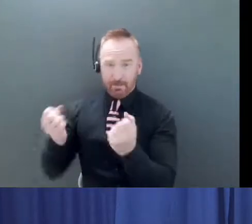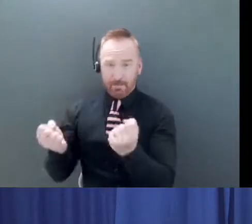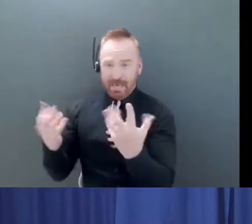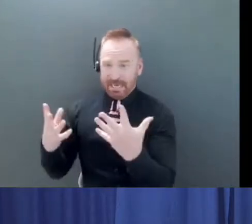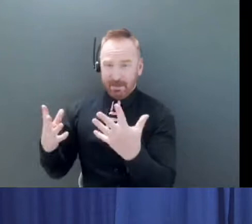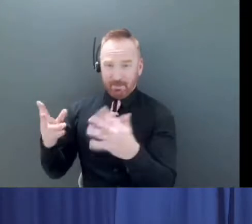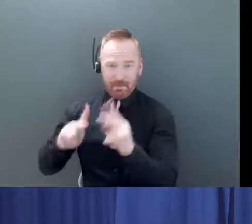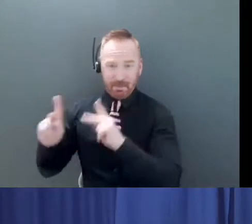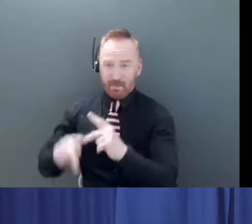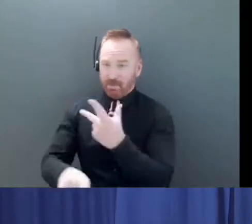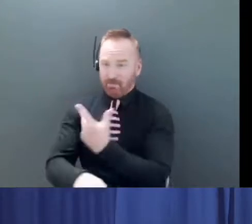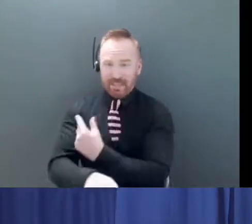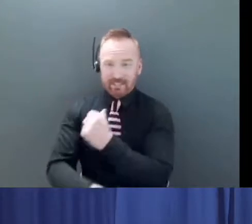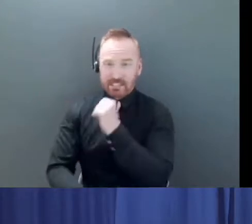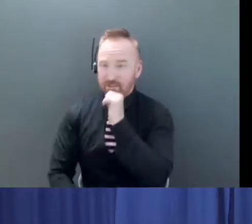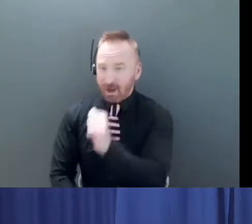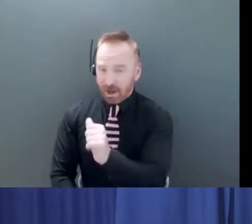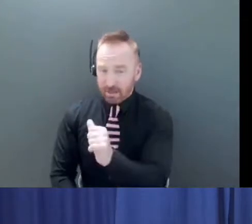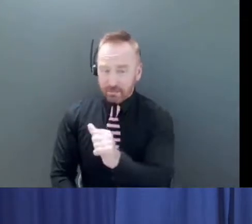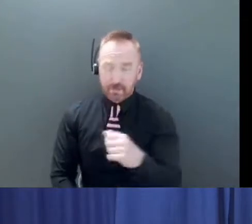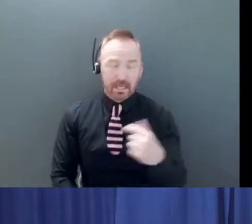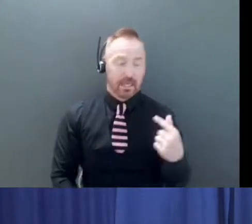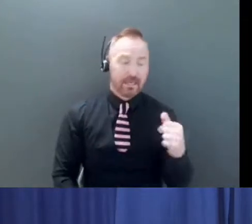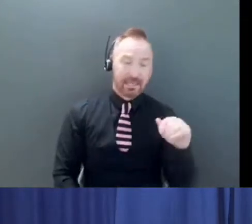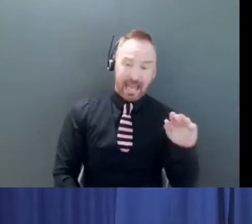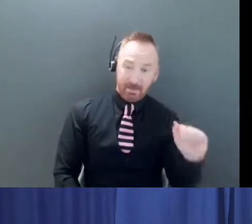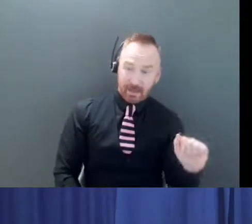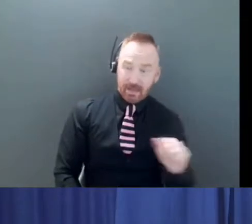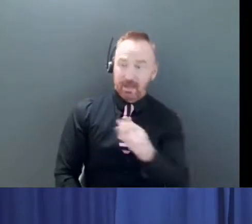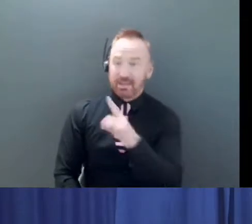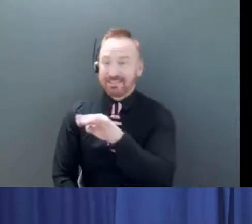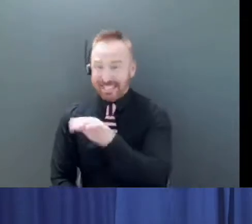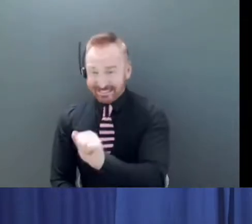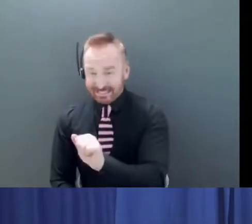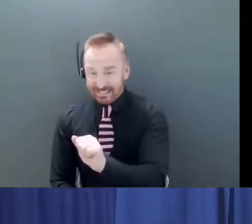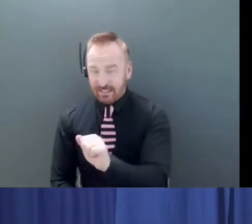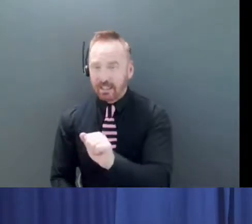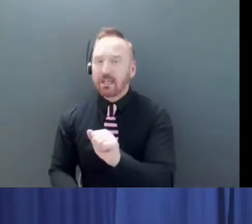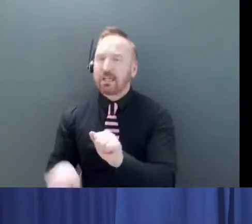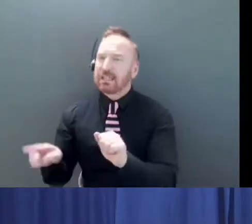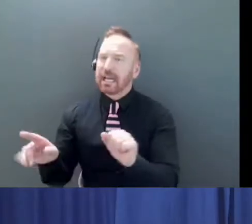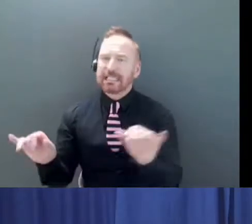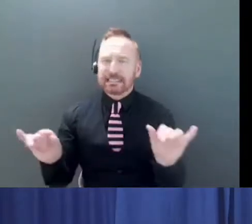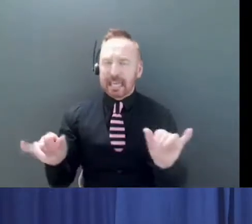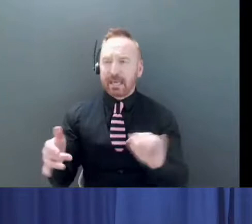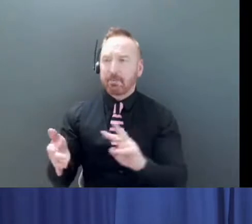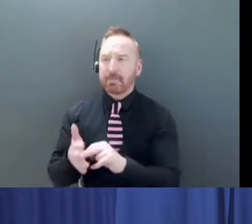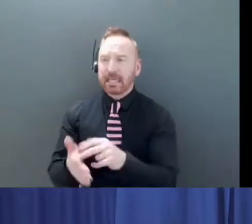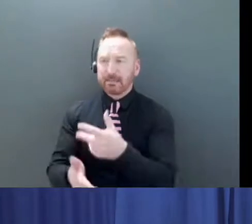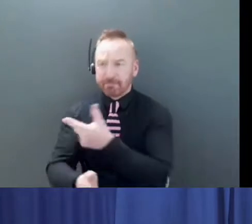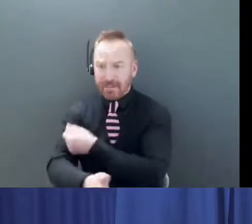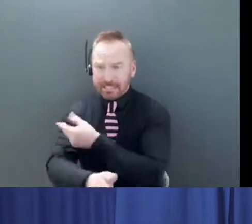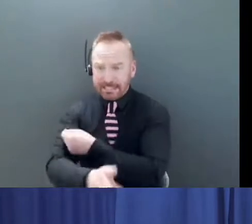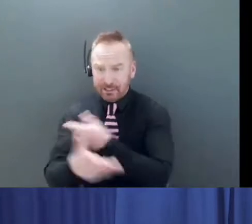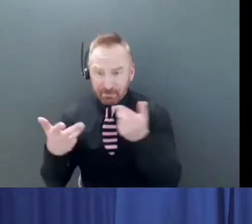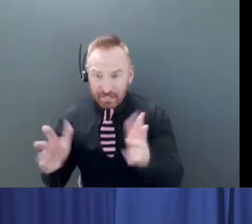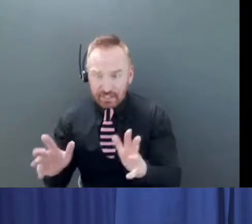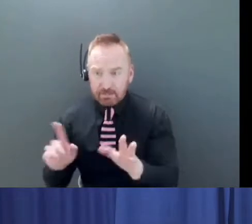see vaccinated people infected but to a much lesser degree and with much better outcomes. We may also see vaccinated